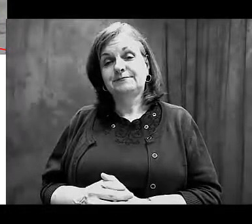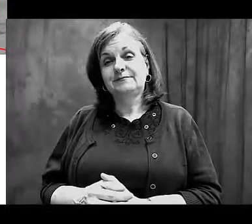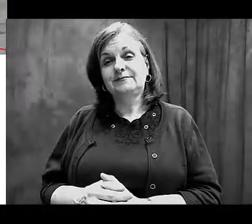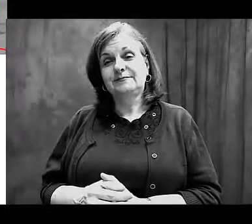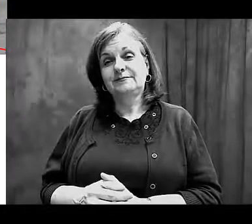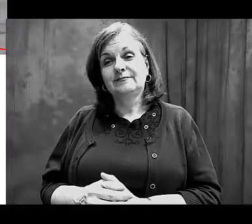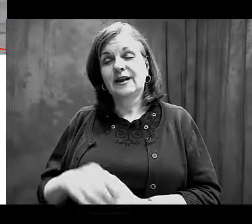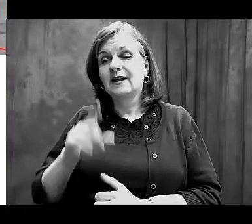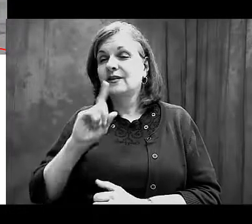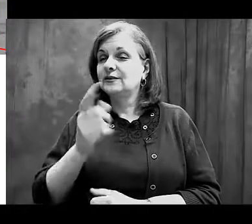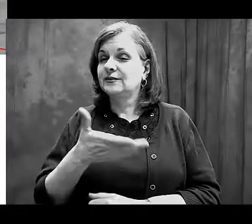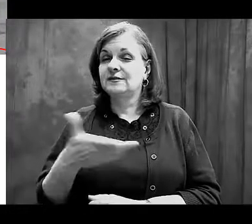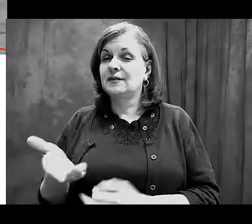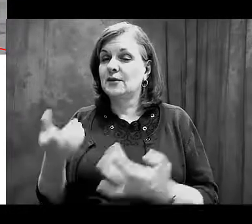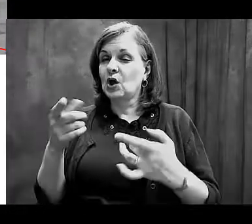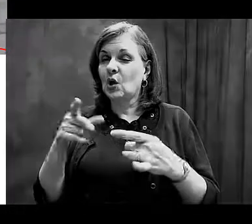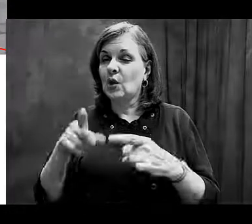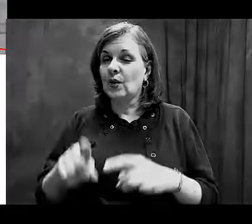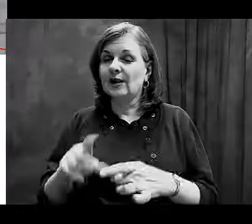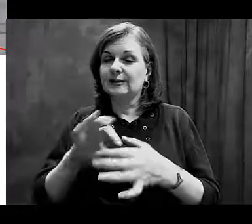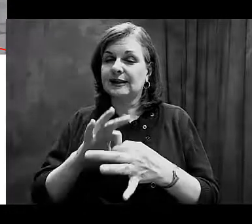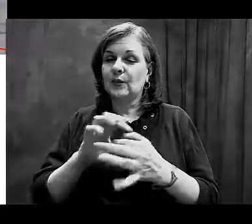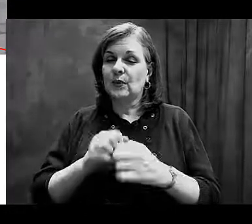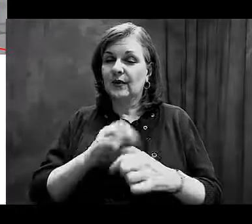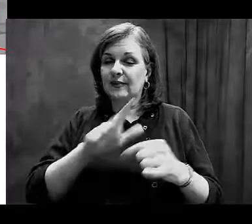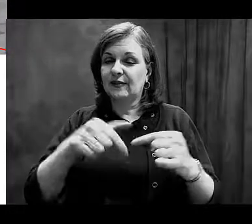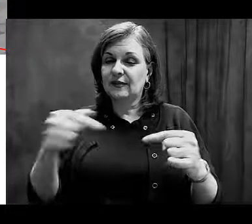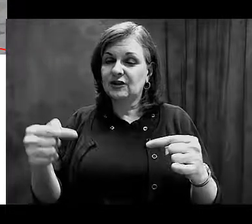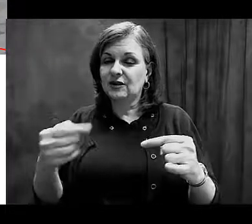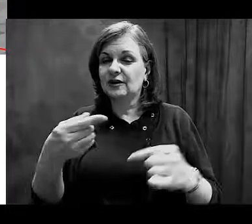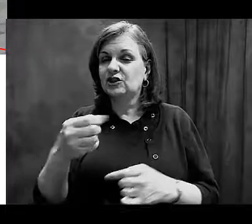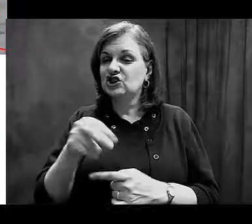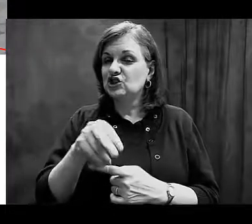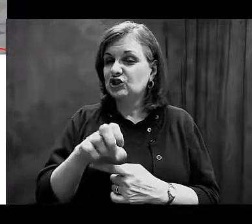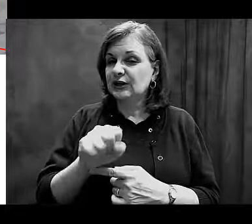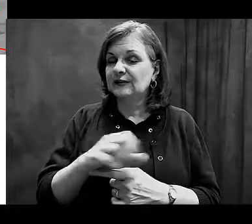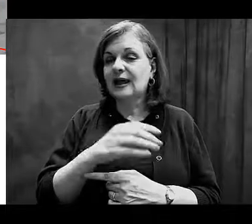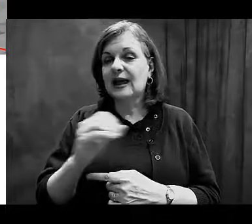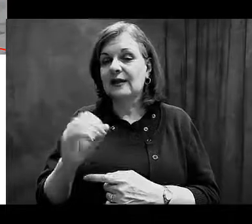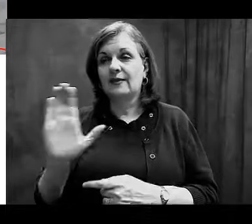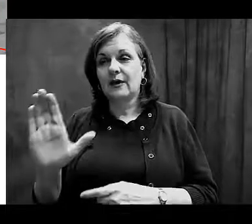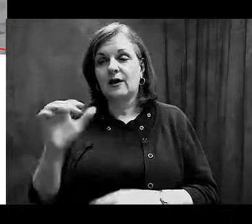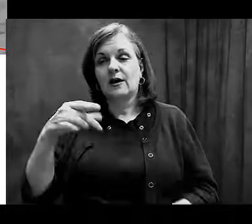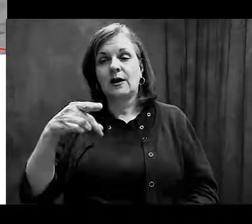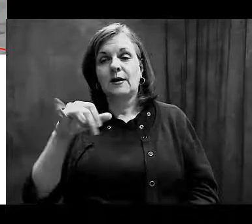the idea here is there was something going on both genetically and obviously with the